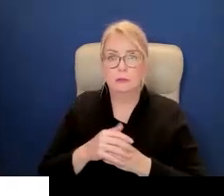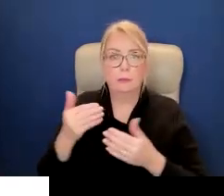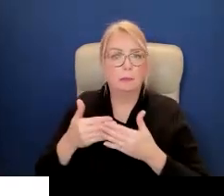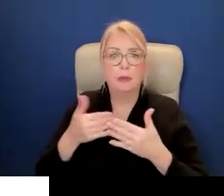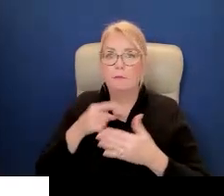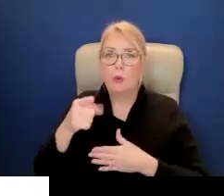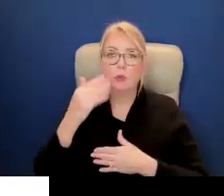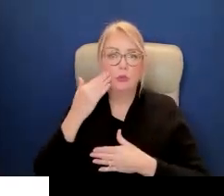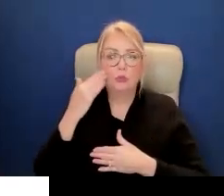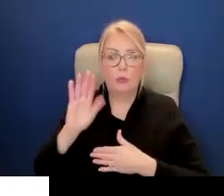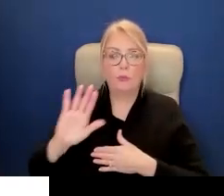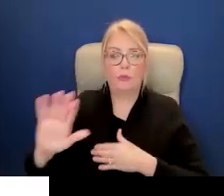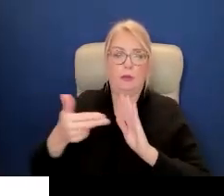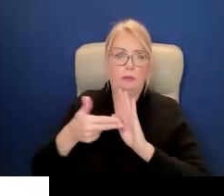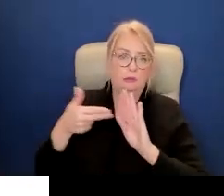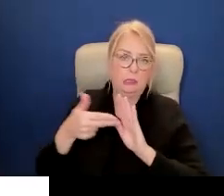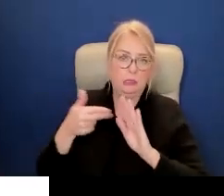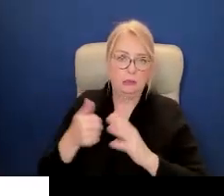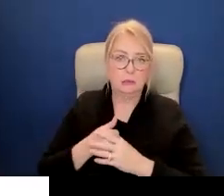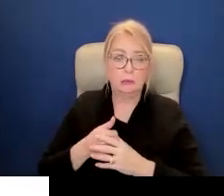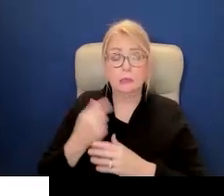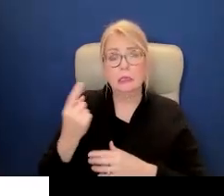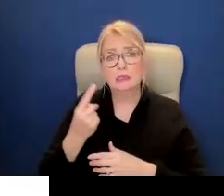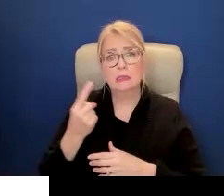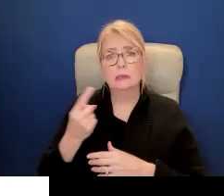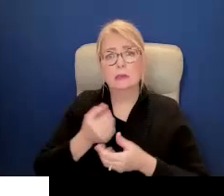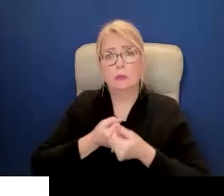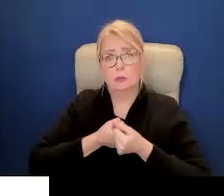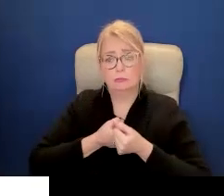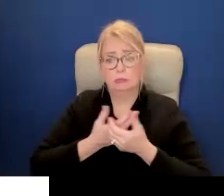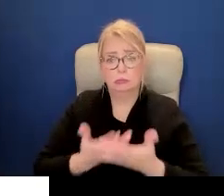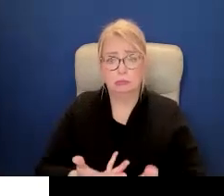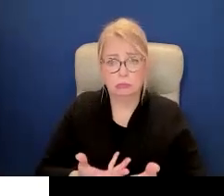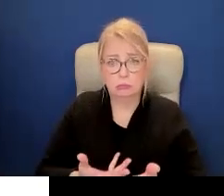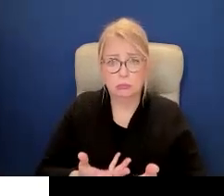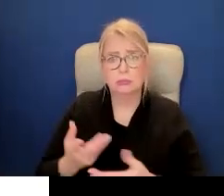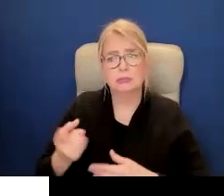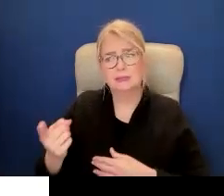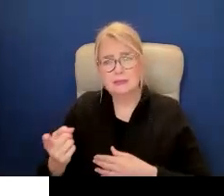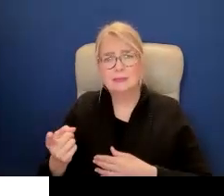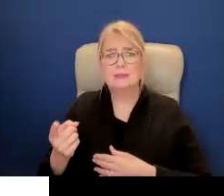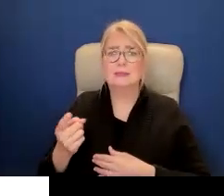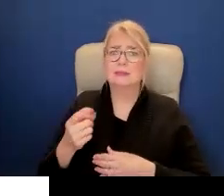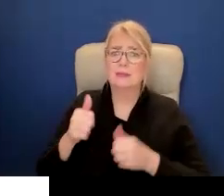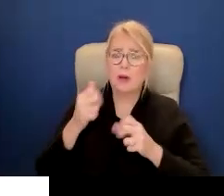So when somebody opens up to you, you know, keep that in mind. They're sharing something possibly very private,